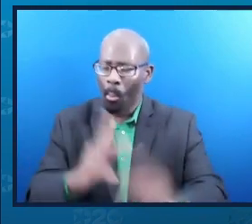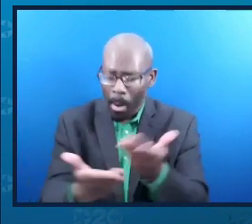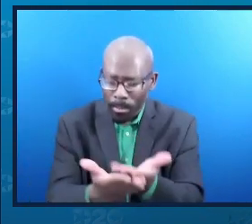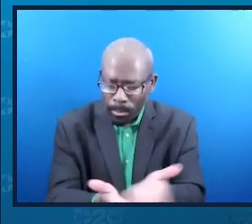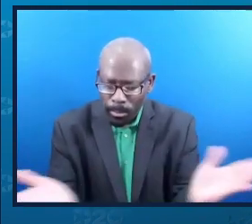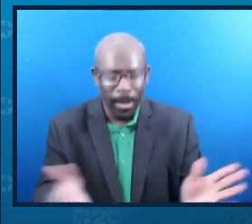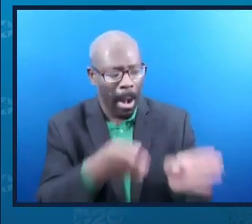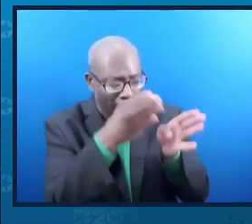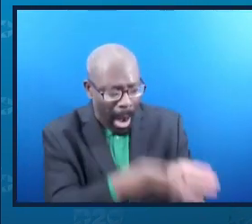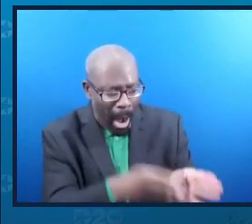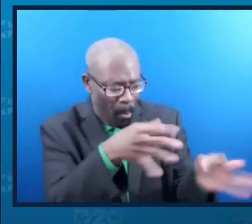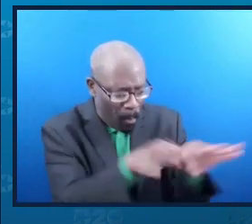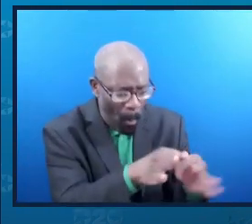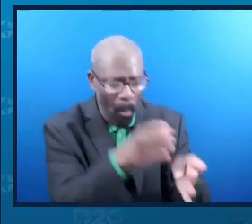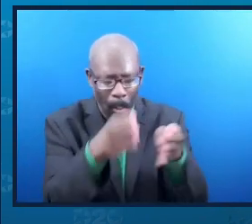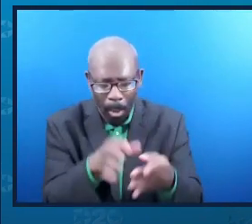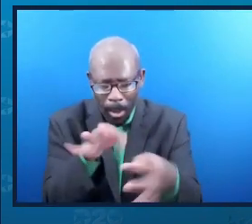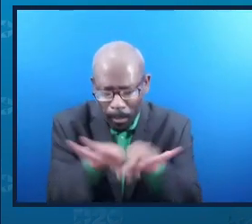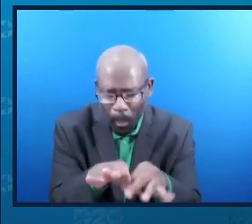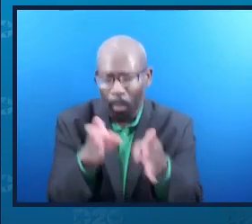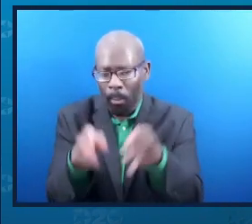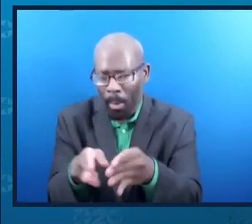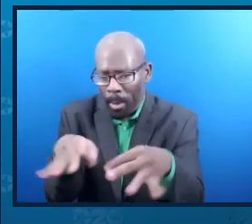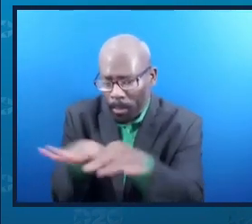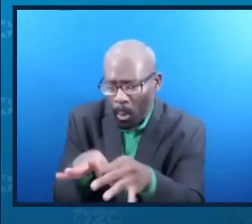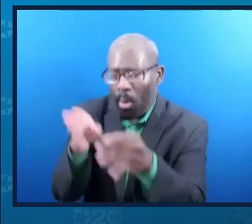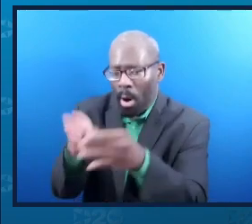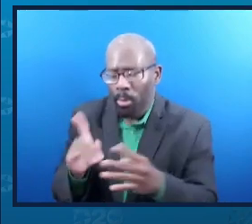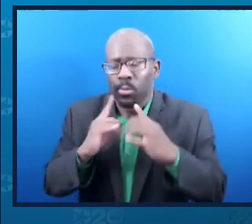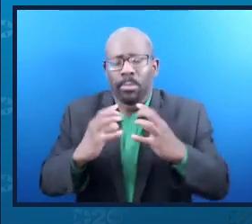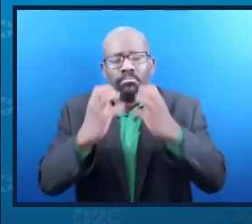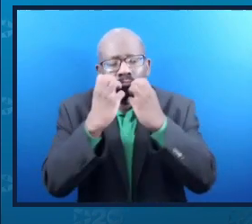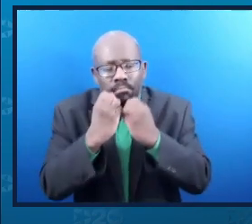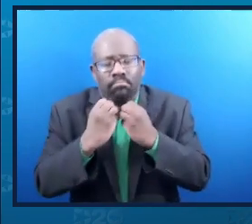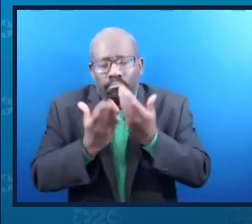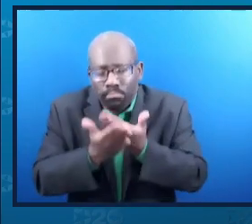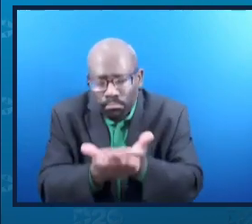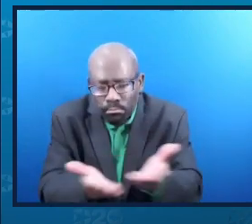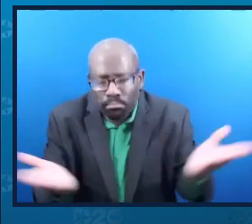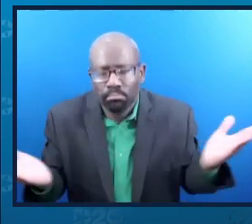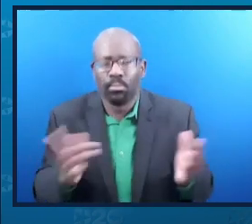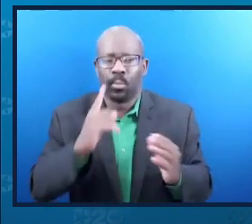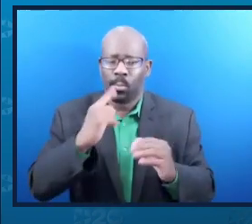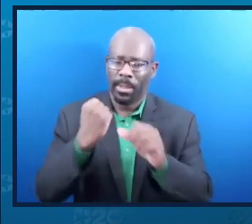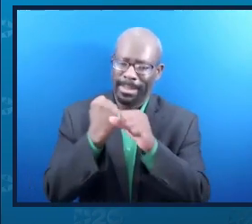AND THEY CARE DEEPLY ABOUT THIS